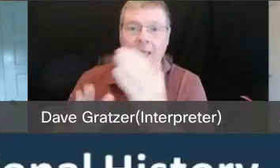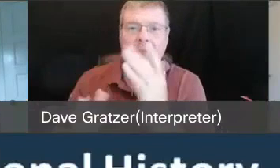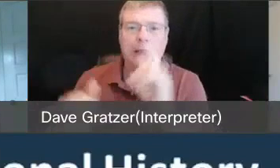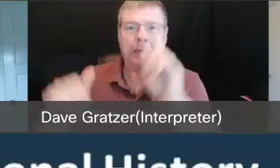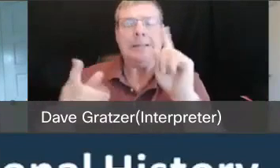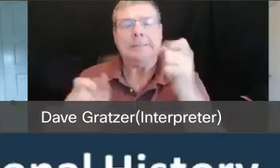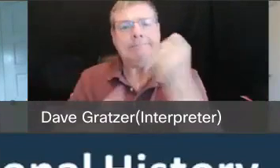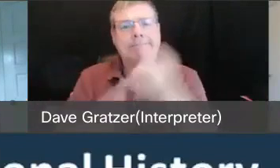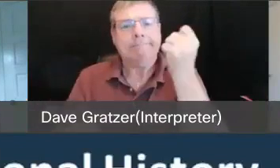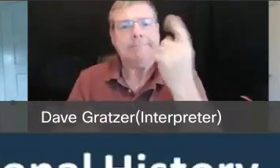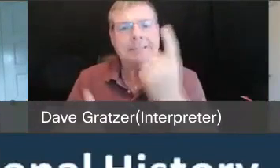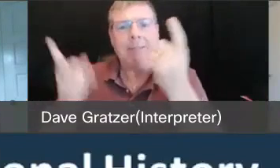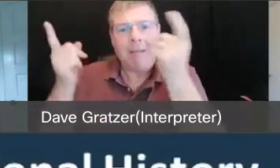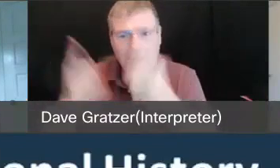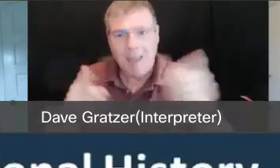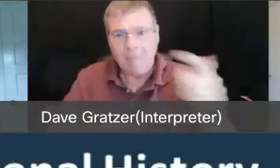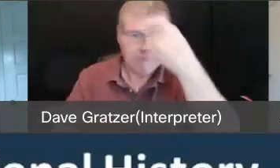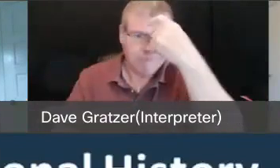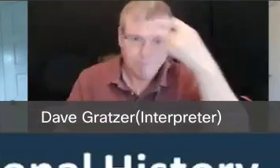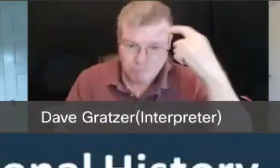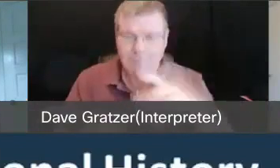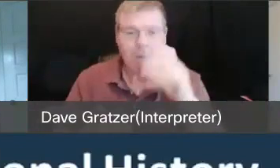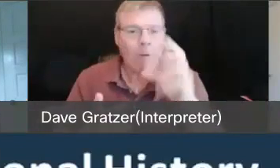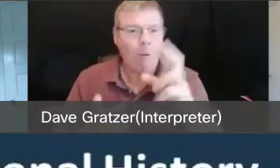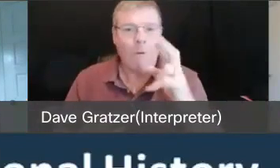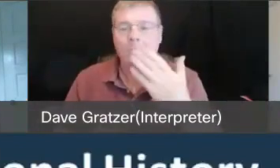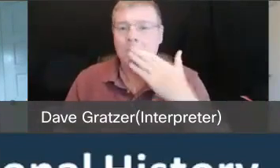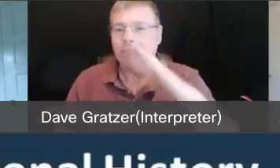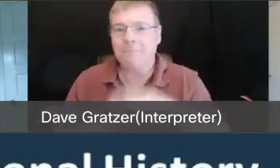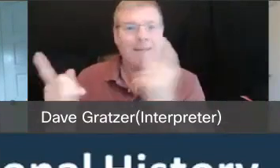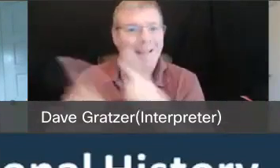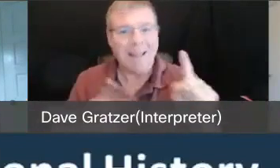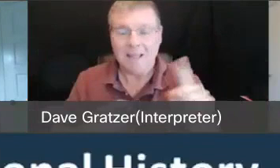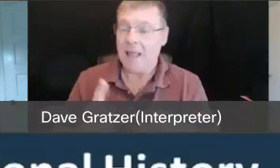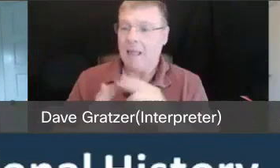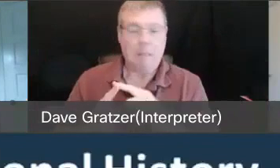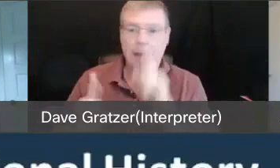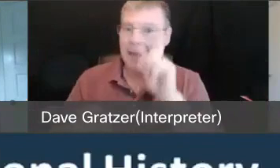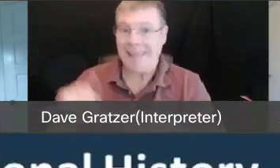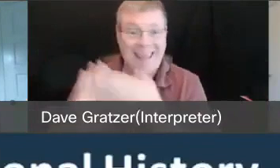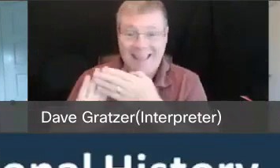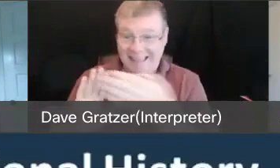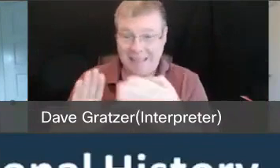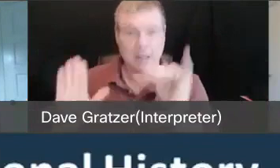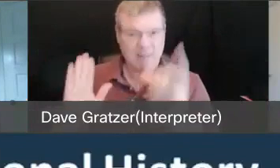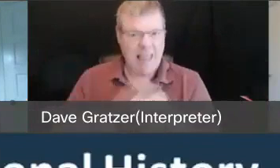it was like a traumatic event or something happened, and then all of a sudden they couldn't sustain, that's really important for us too.